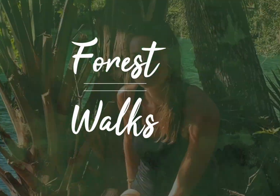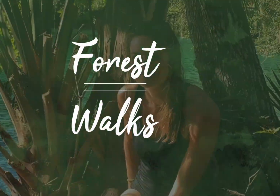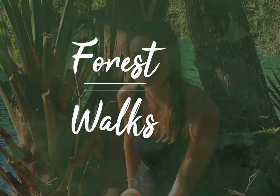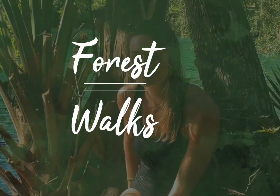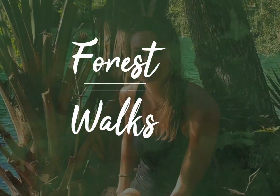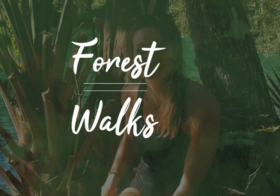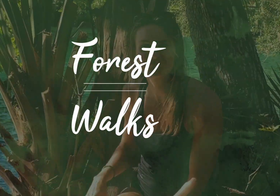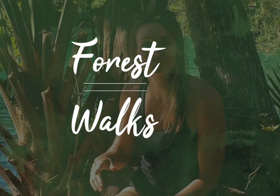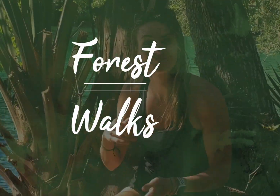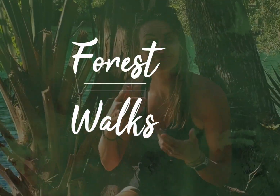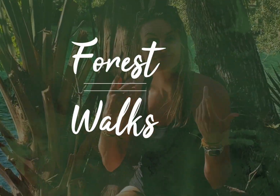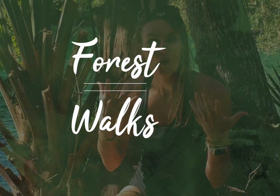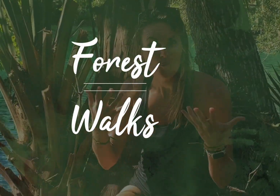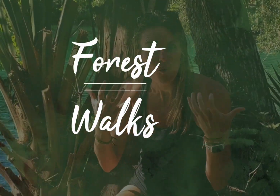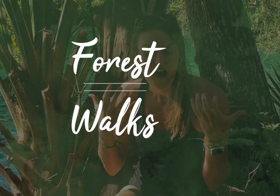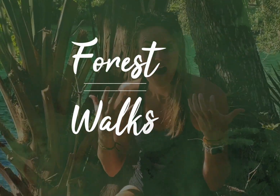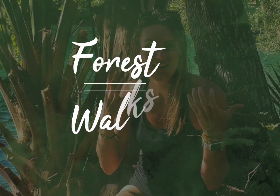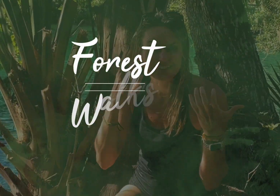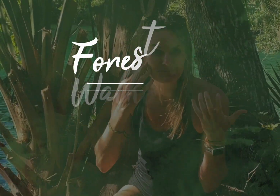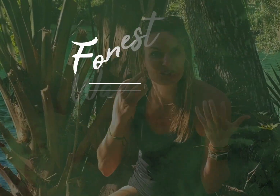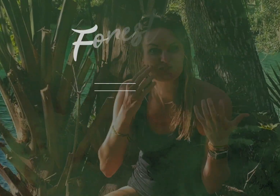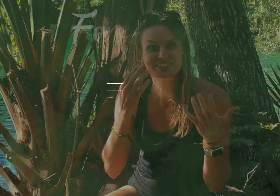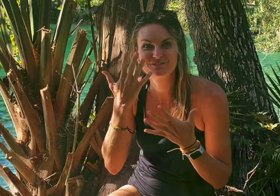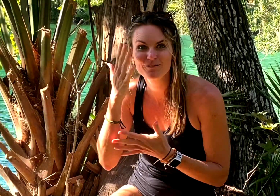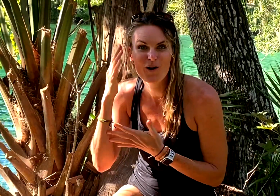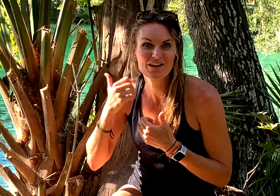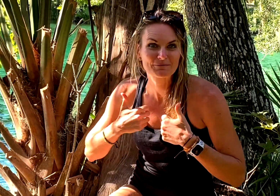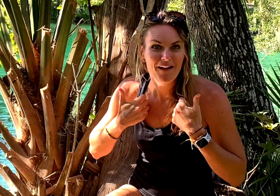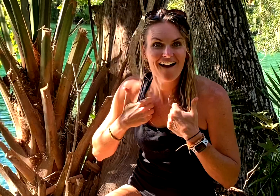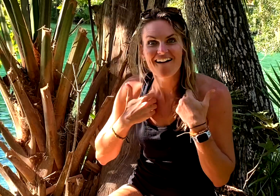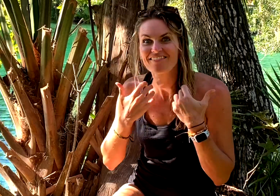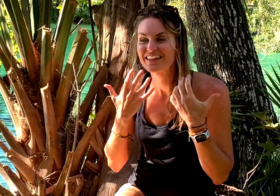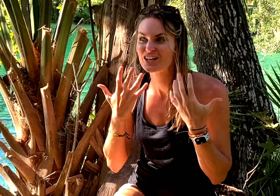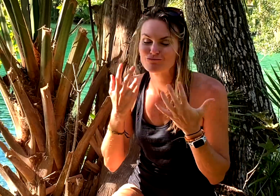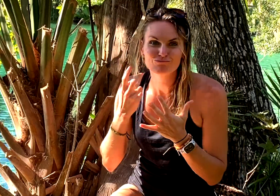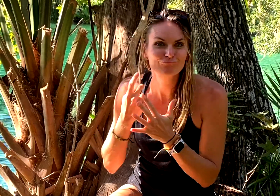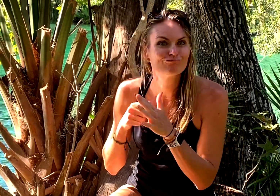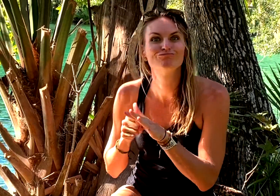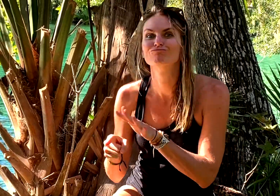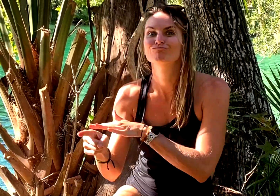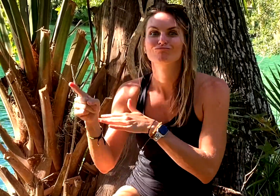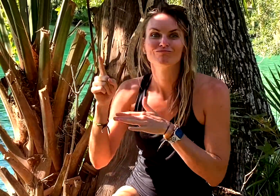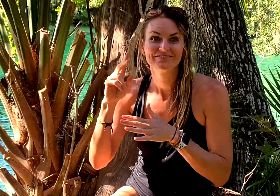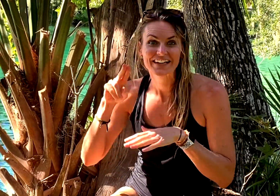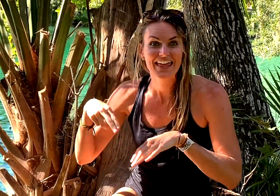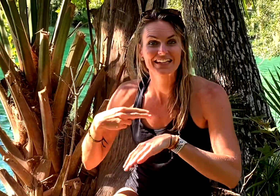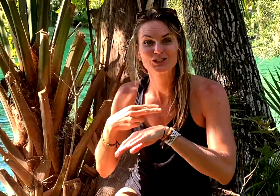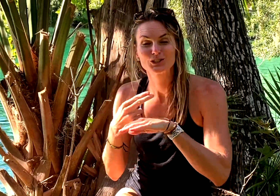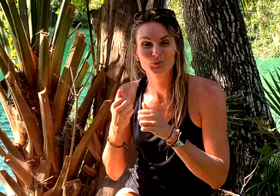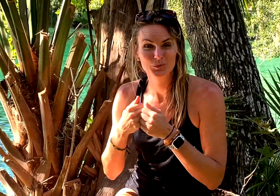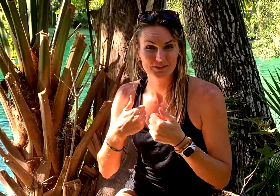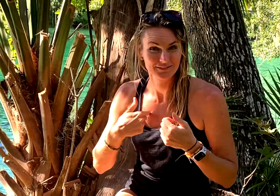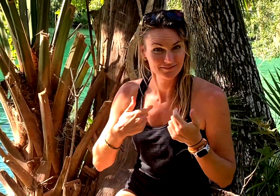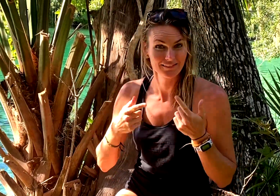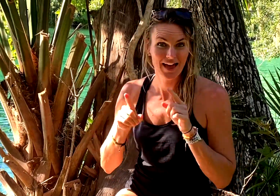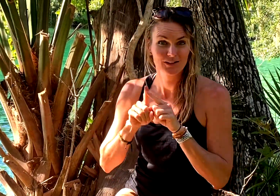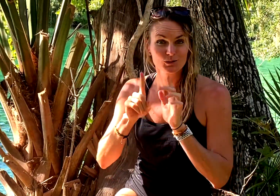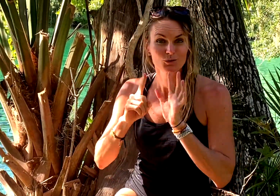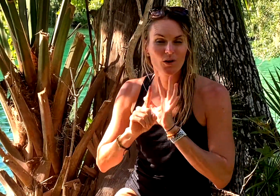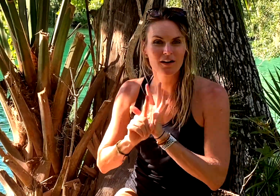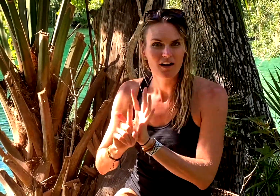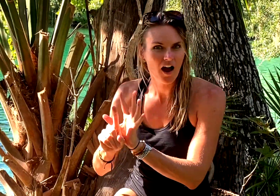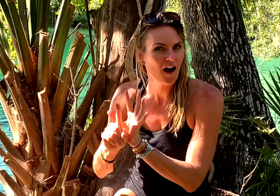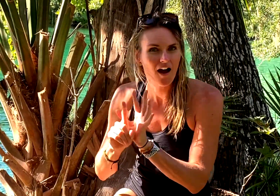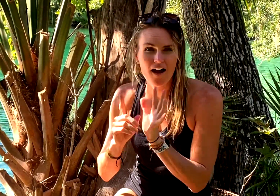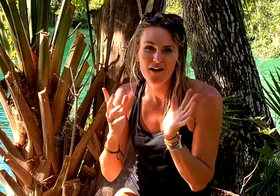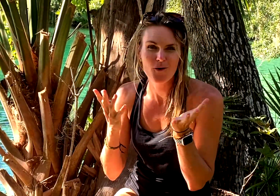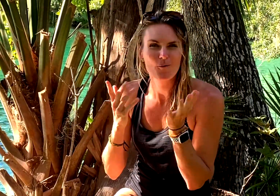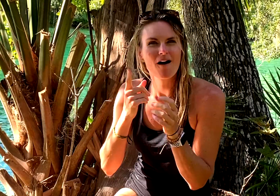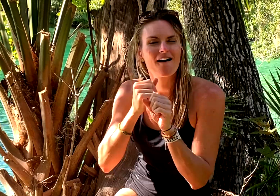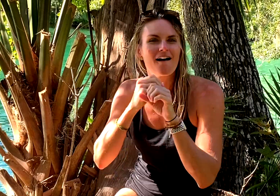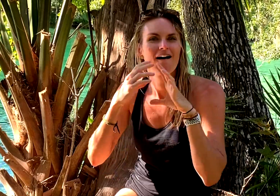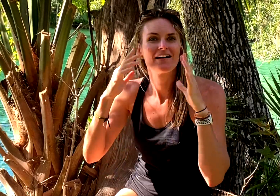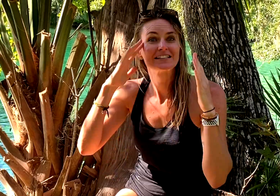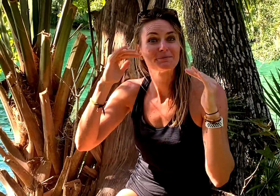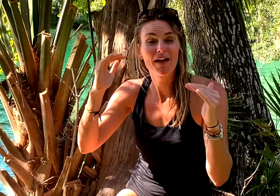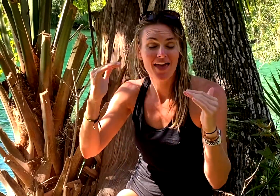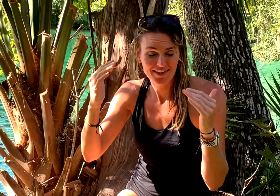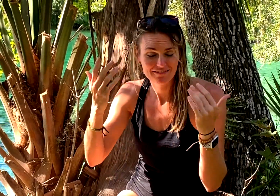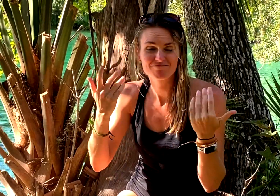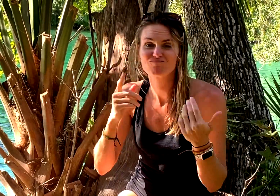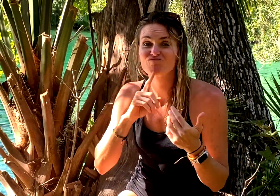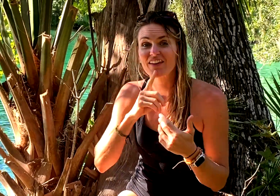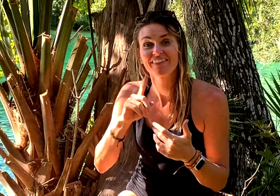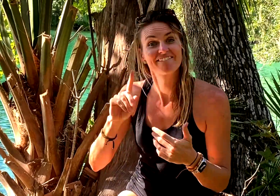Here’s what you can expect when experiencing Forest Therapy with me as your guide: